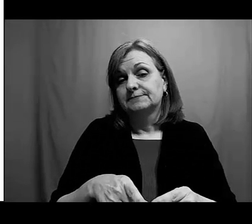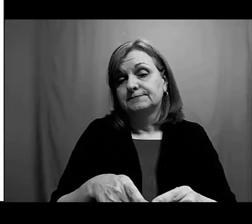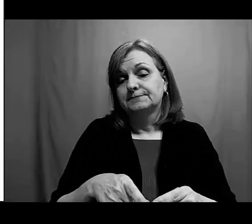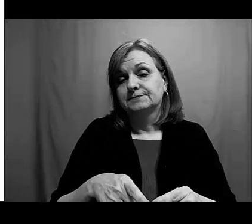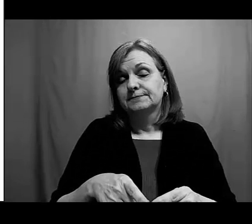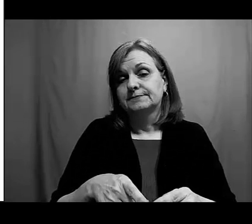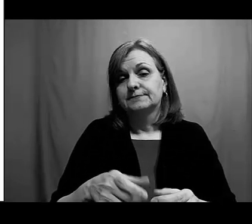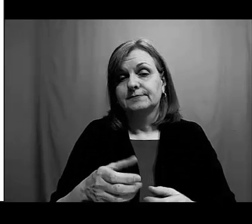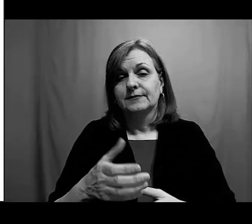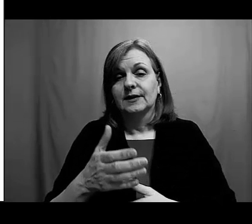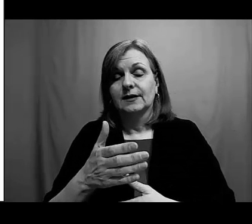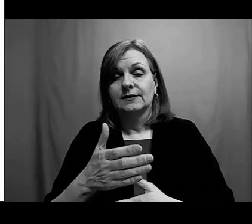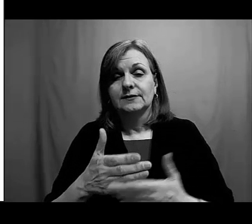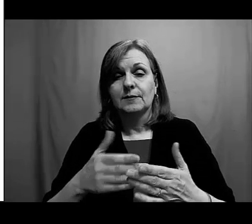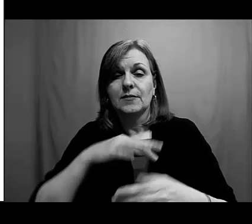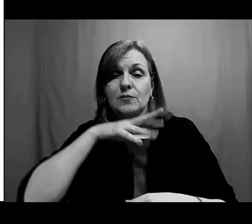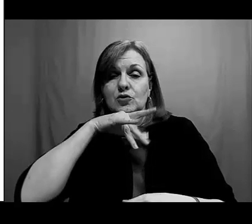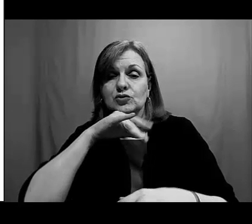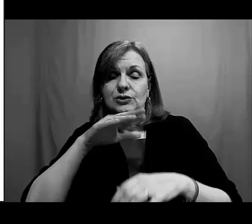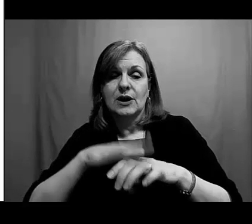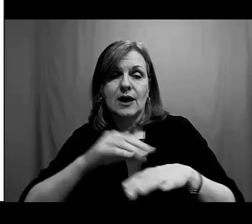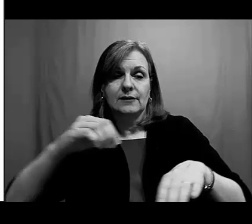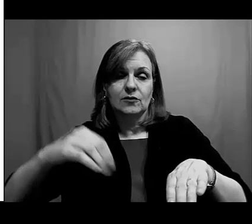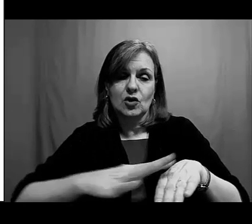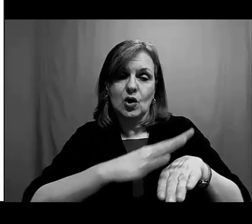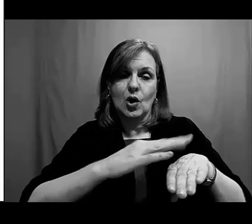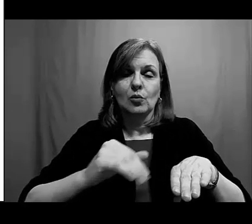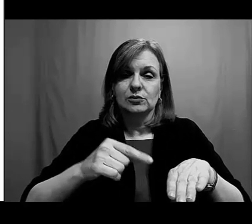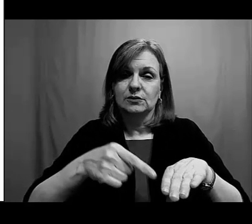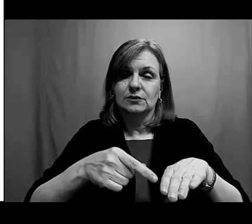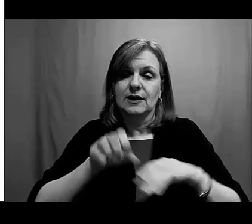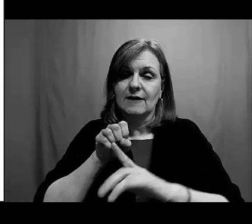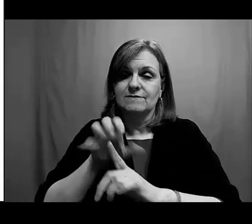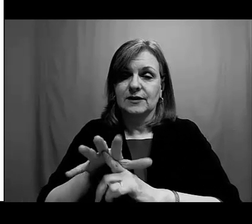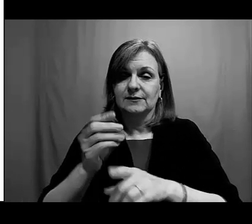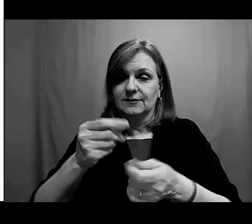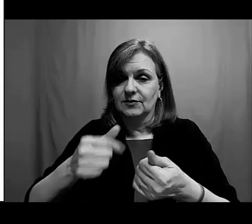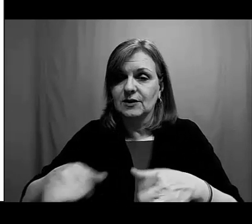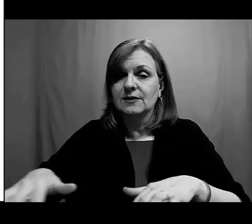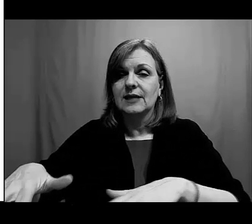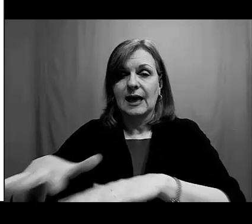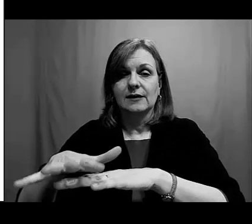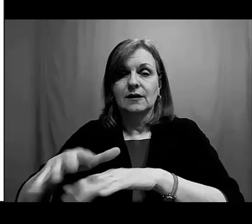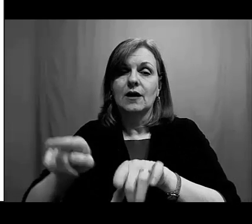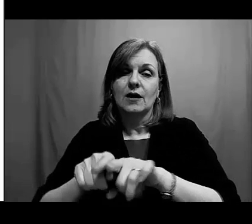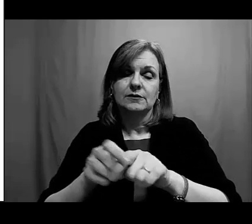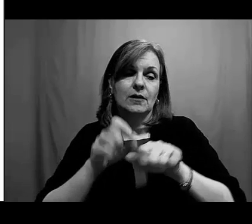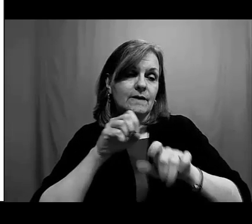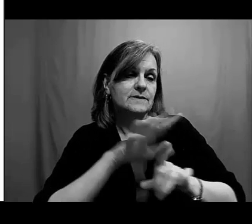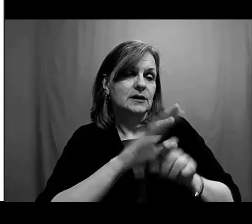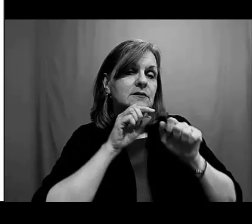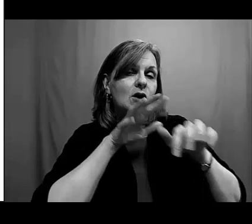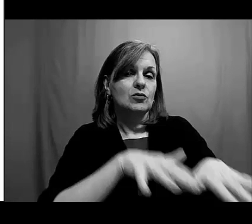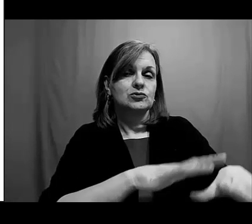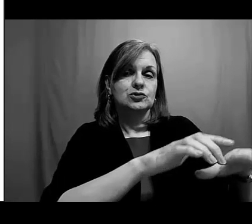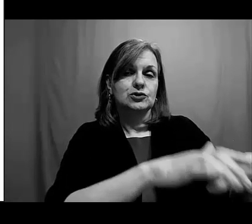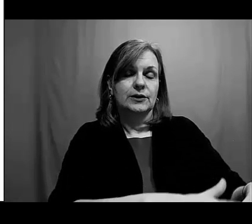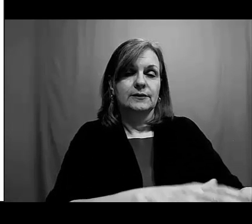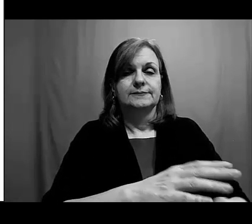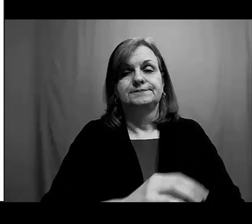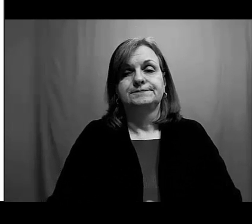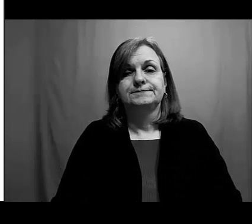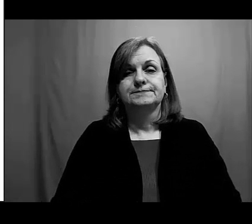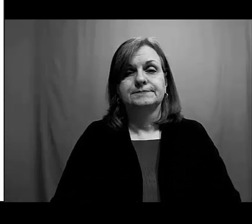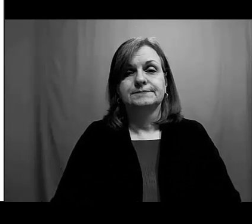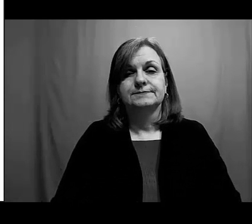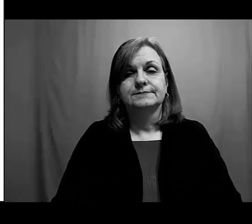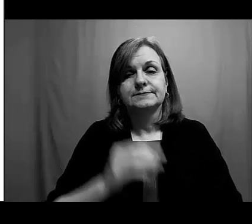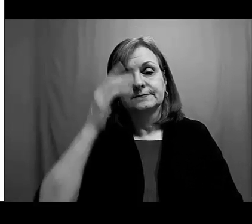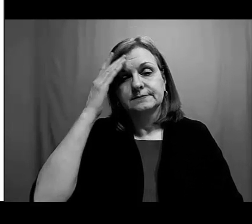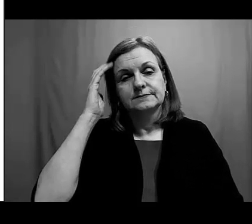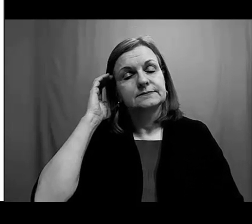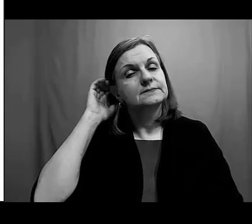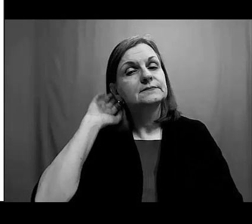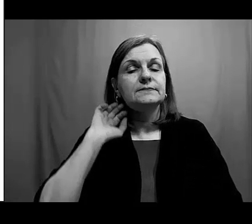lot of pollution on the coasts which not only effects the land of the coast but also the oceans and seas